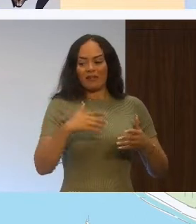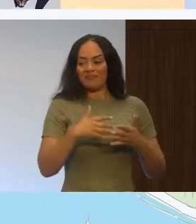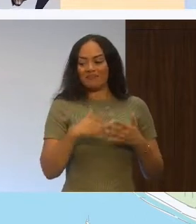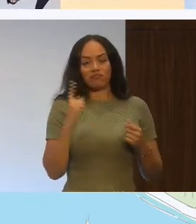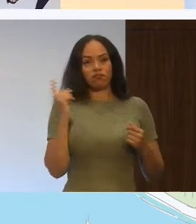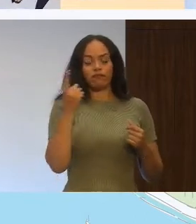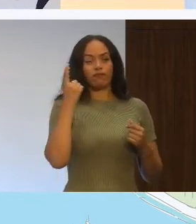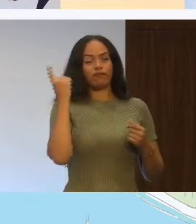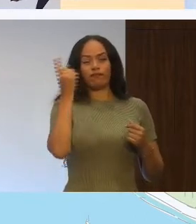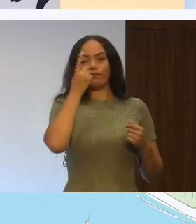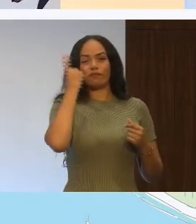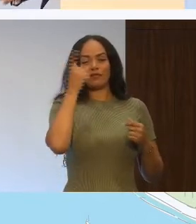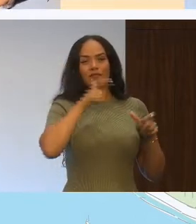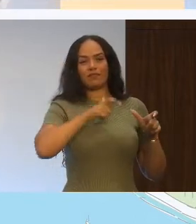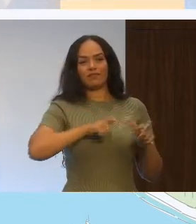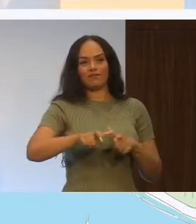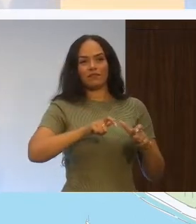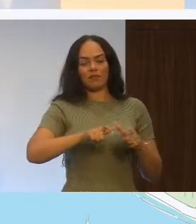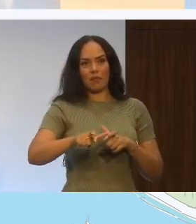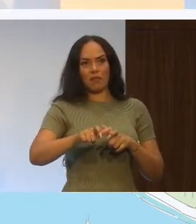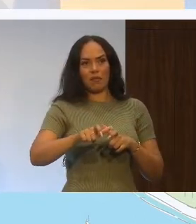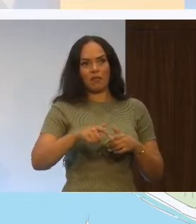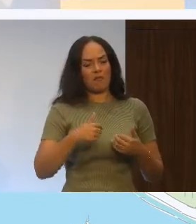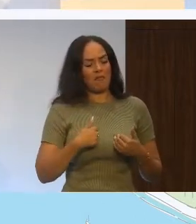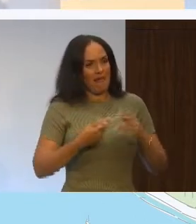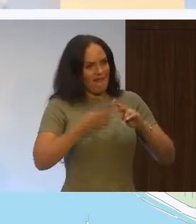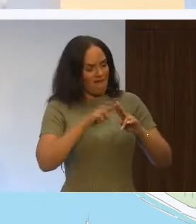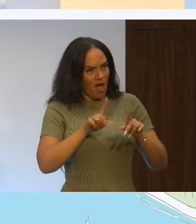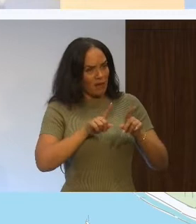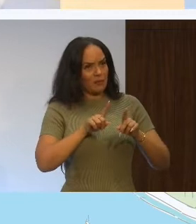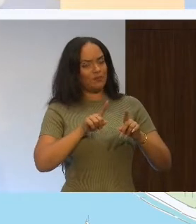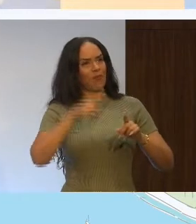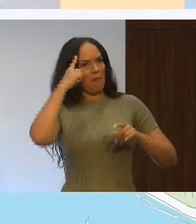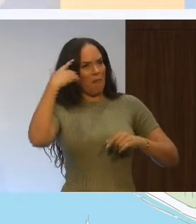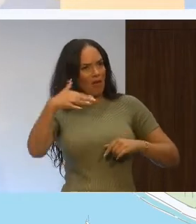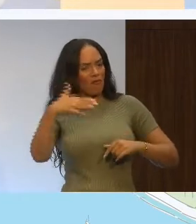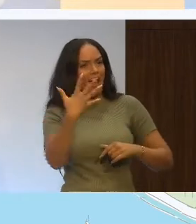But at the same time, if they have migraine and I do the maneuvers, I would not see that that that type of nystagmus.